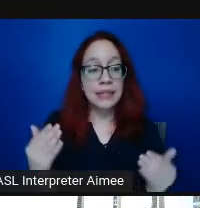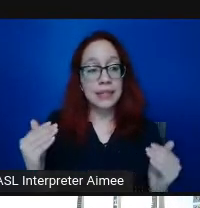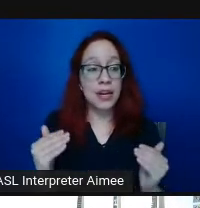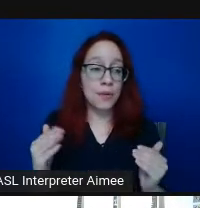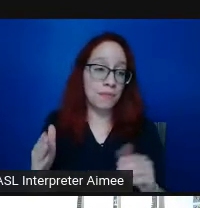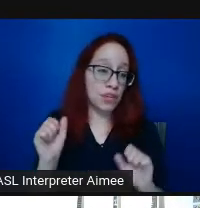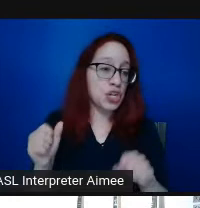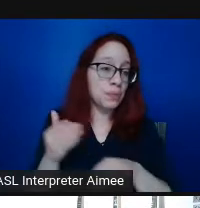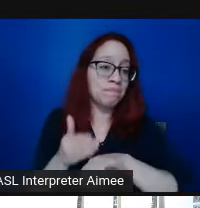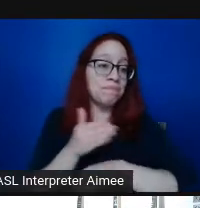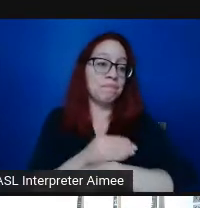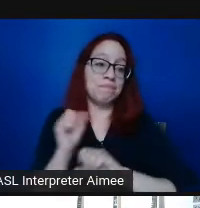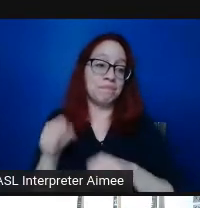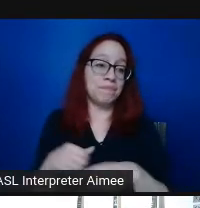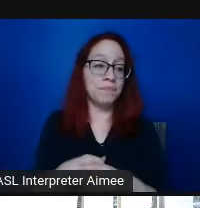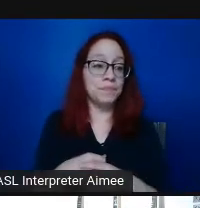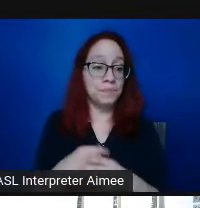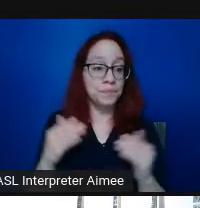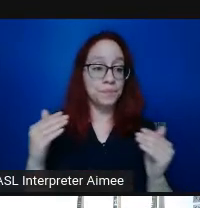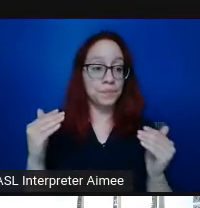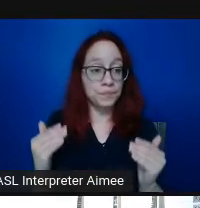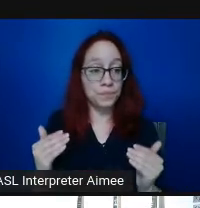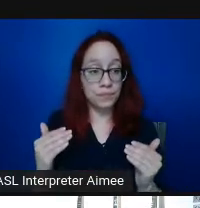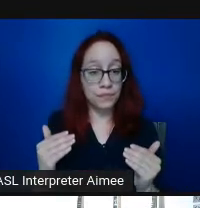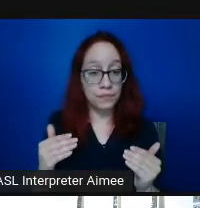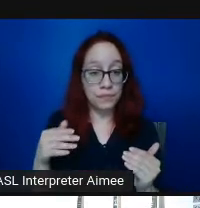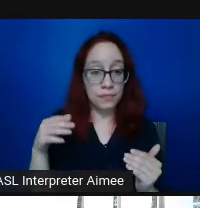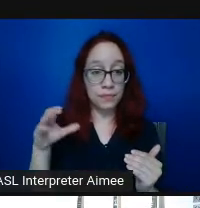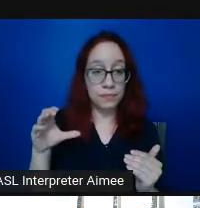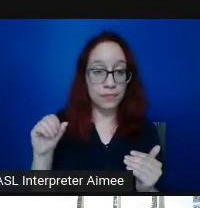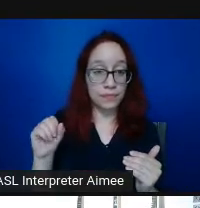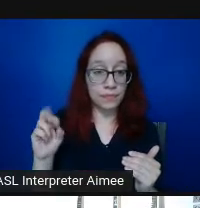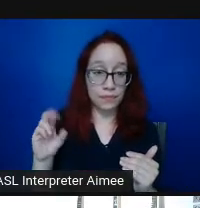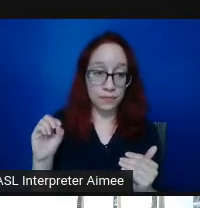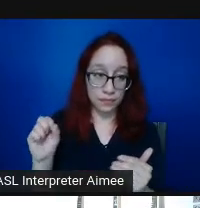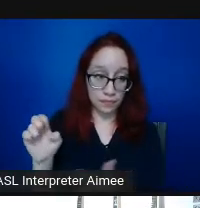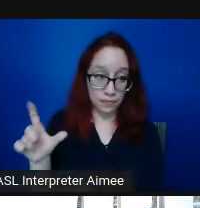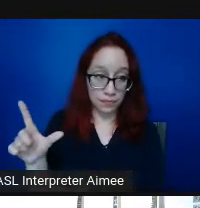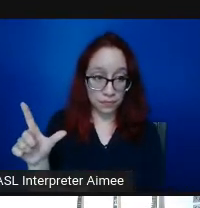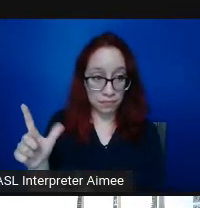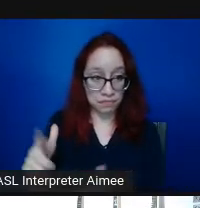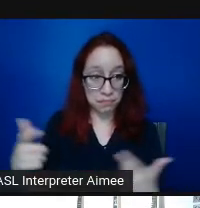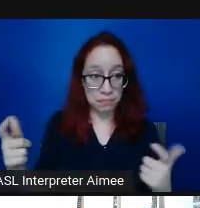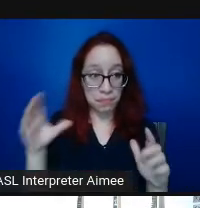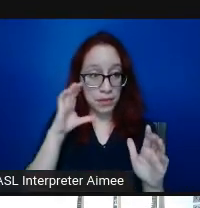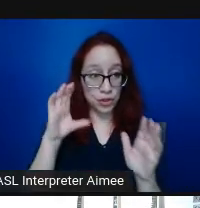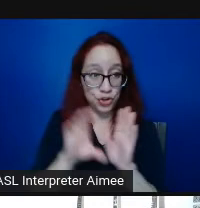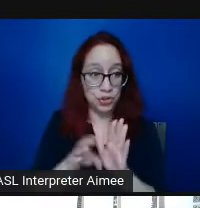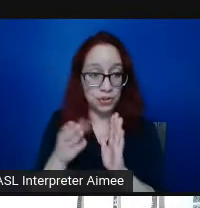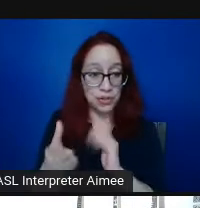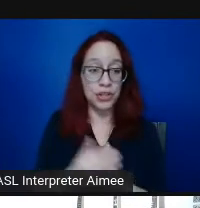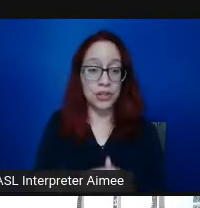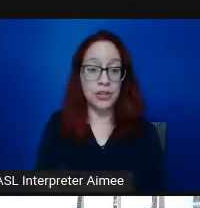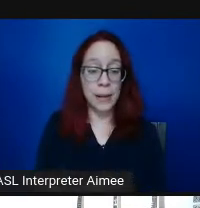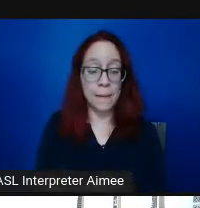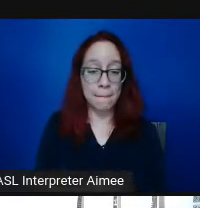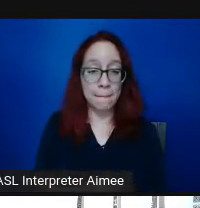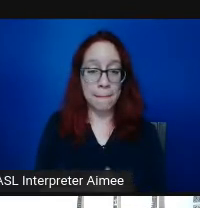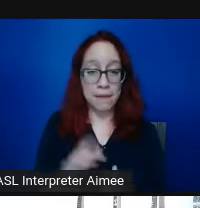The next thing we've got on this page is the carousel. A nice big wide image here and if I click on these images,